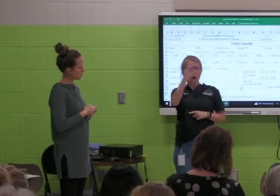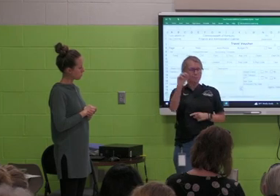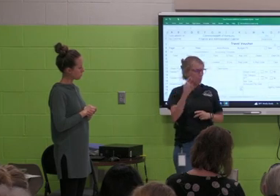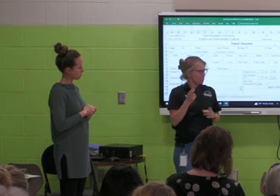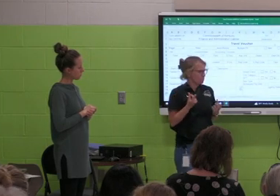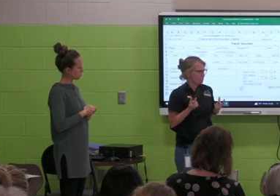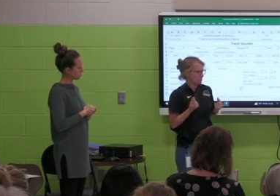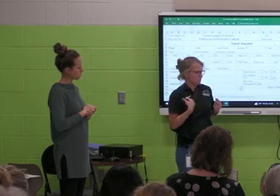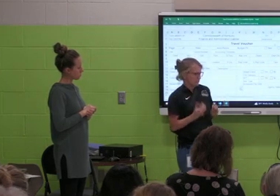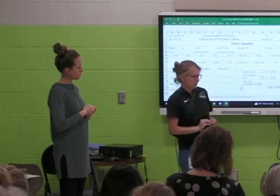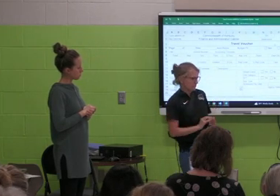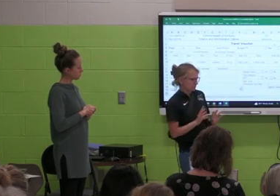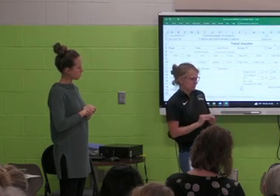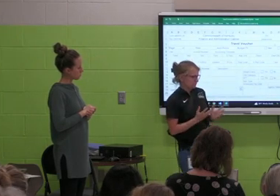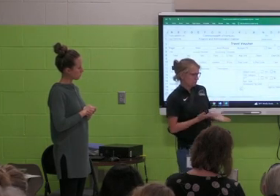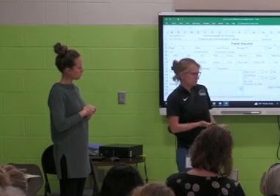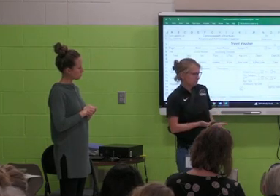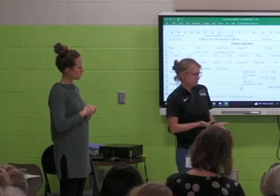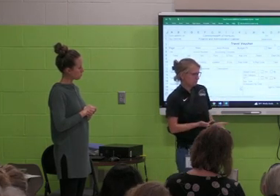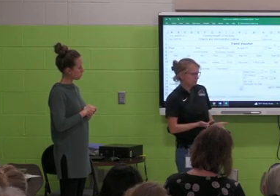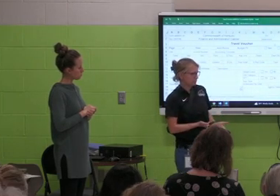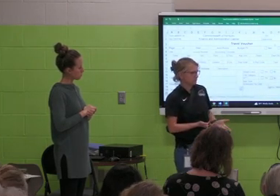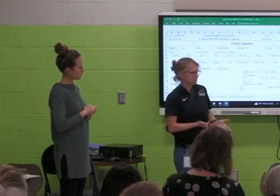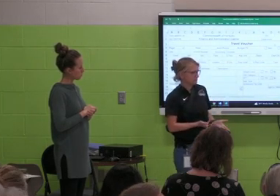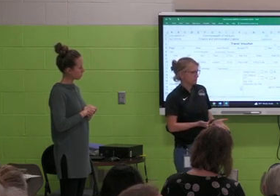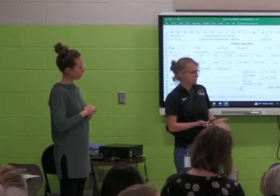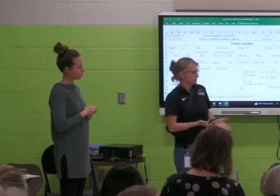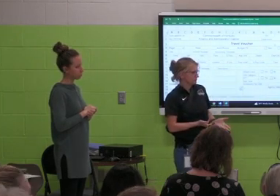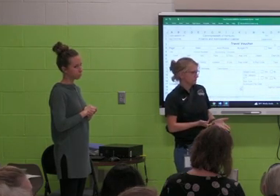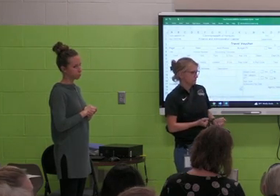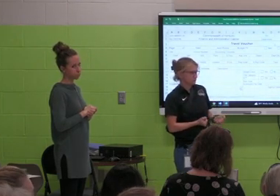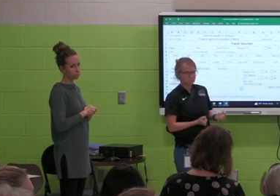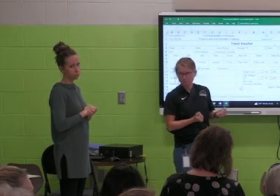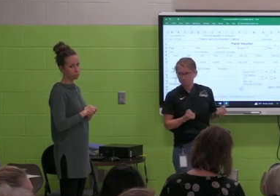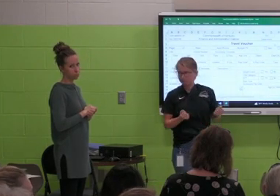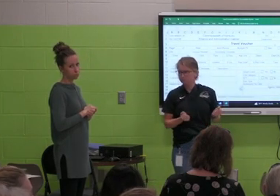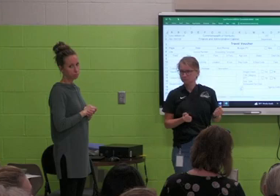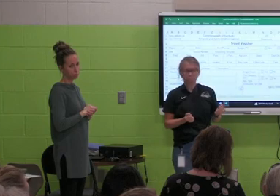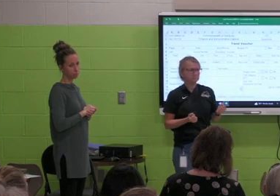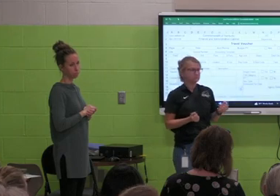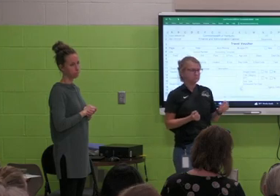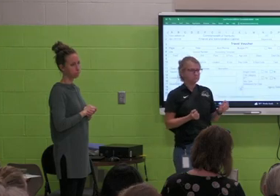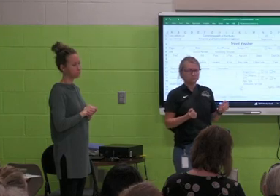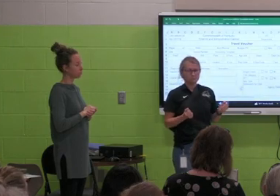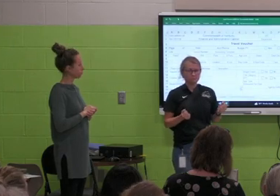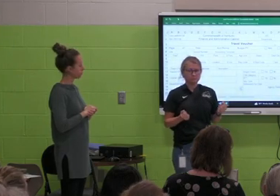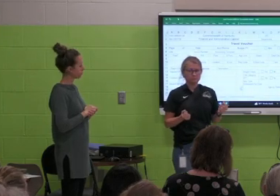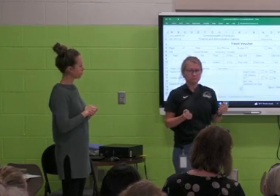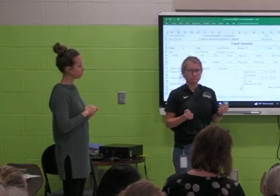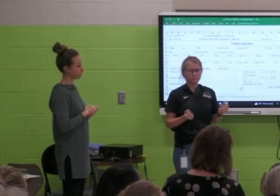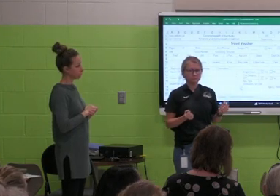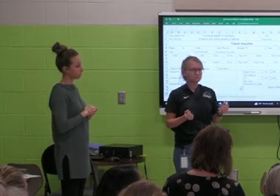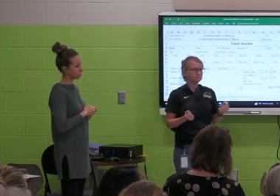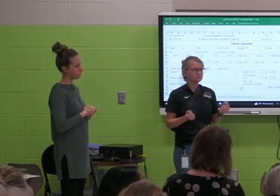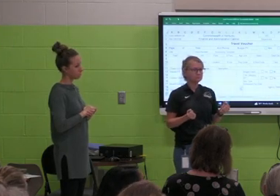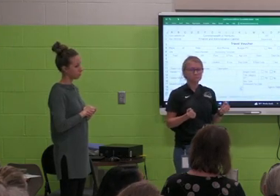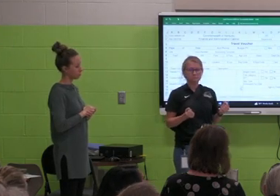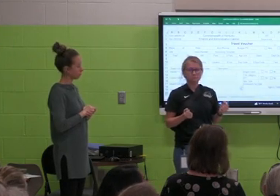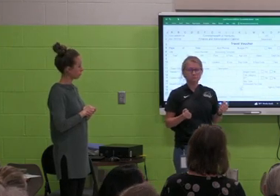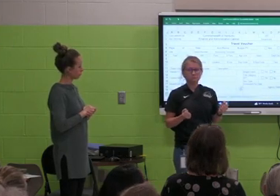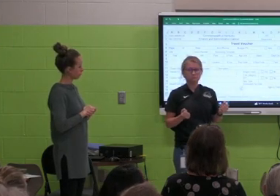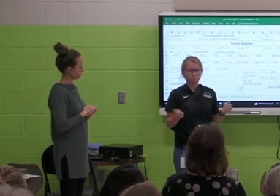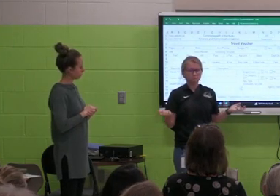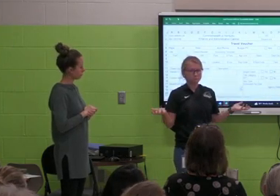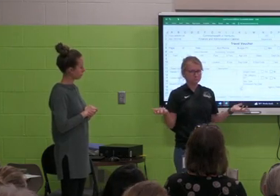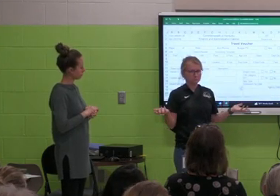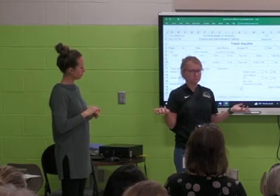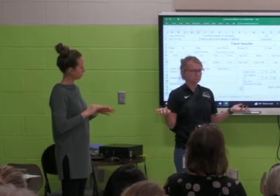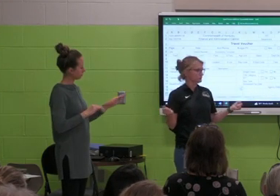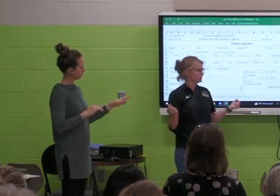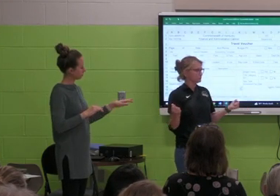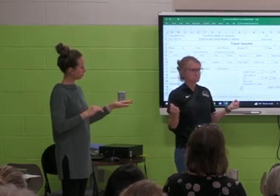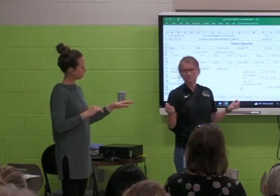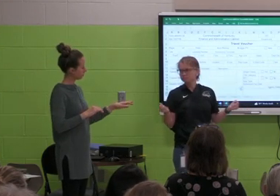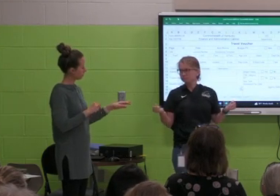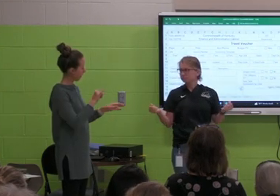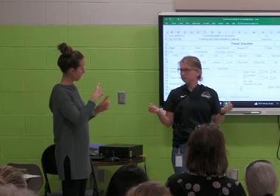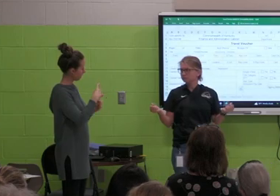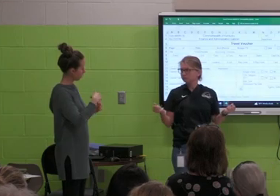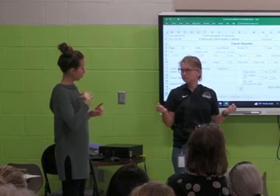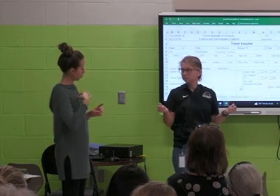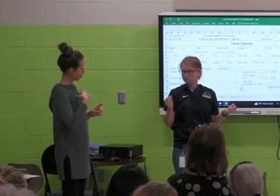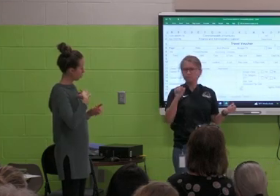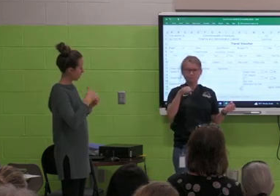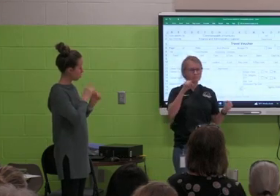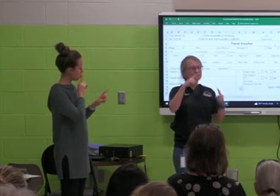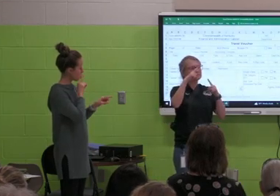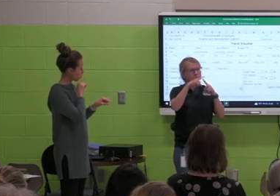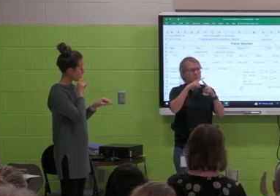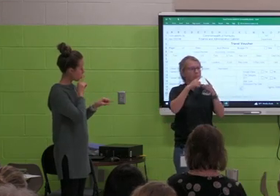list okay where should I order those things from for cheerleading items well Adventure promotion is